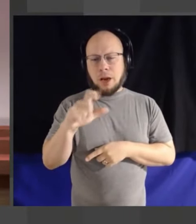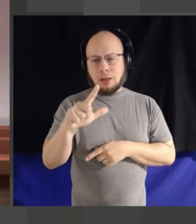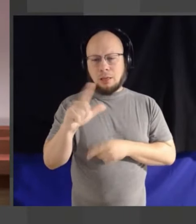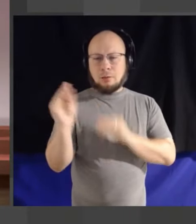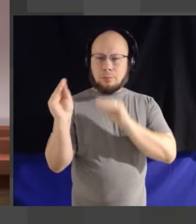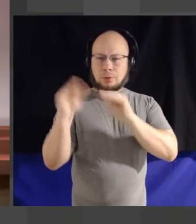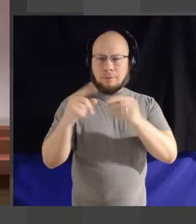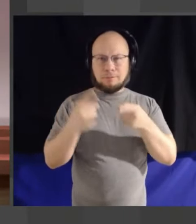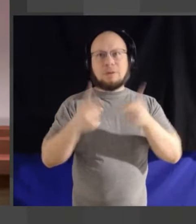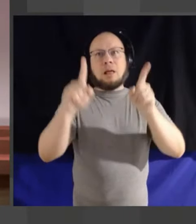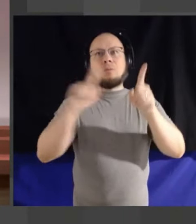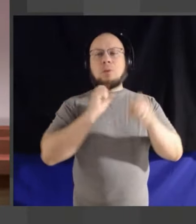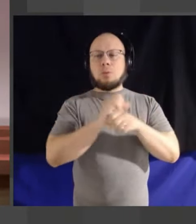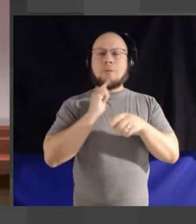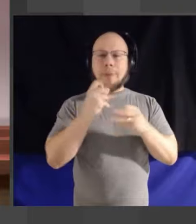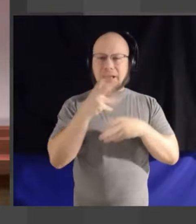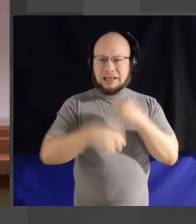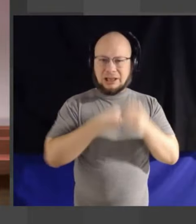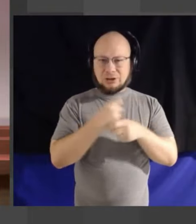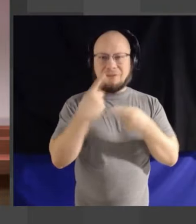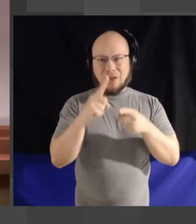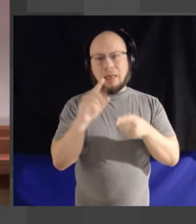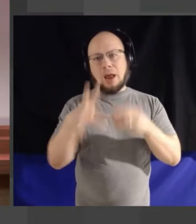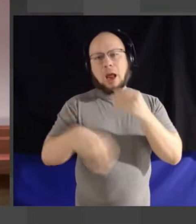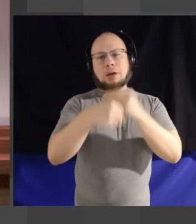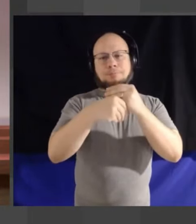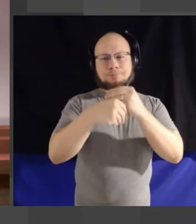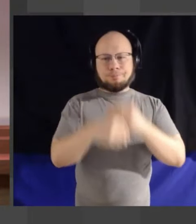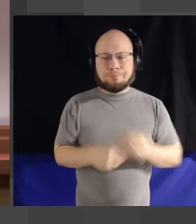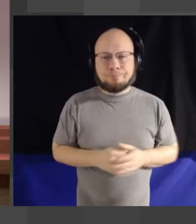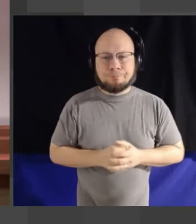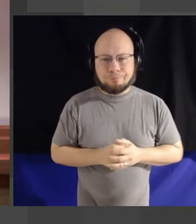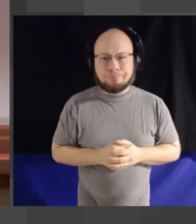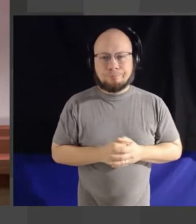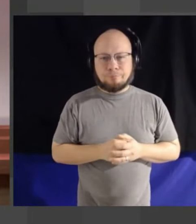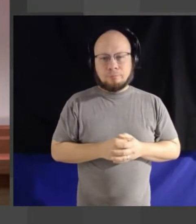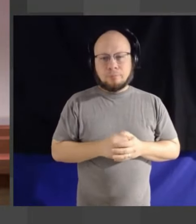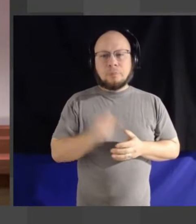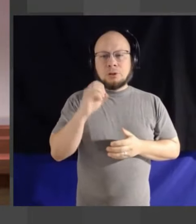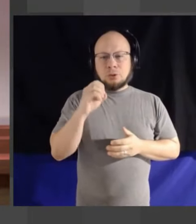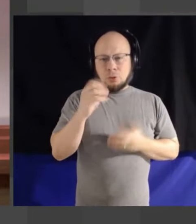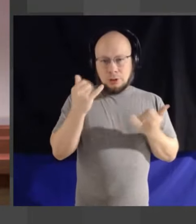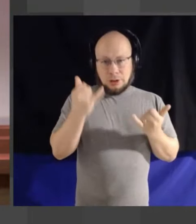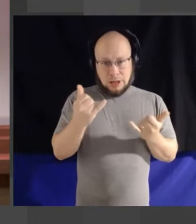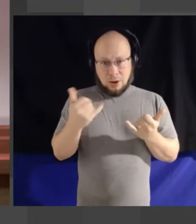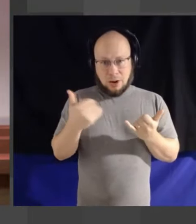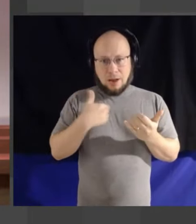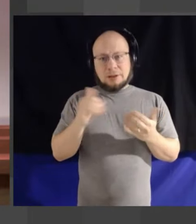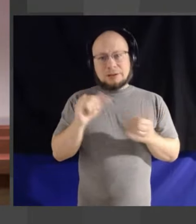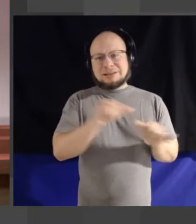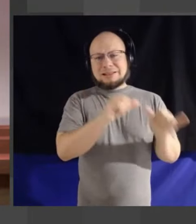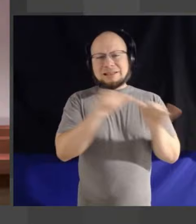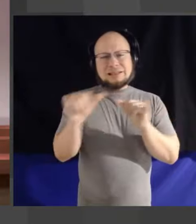FINALLY BEEN ABLE TO GET BLOCK MODELS IN. SOMETHING THAT WE'VE BEEN WANTING TO DO FOR YEARS. WE WERE ABLE TO WORK ON THEM AND